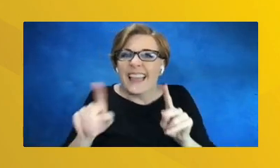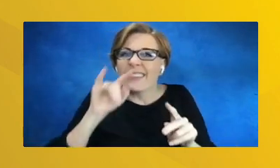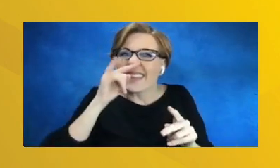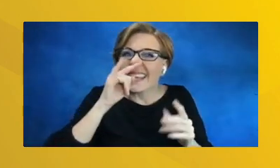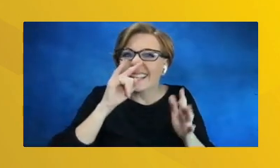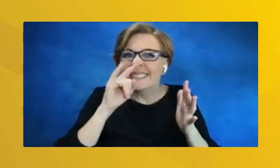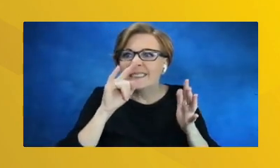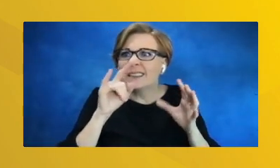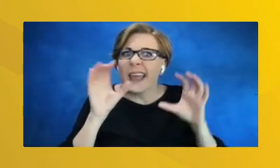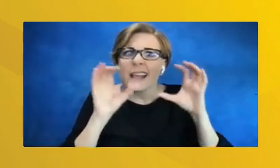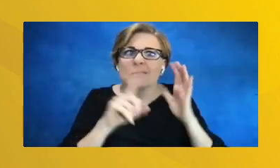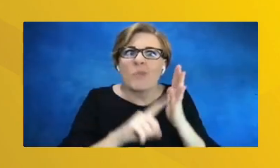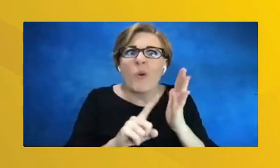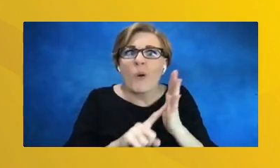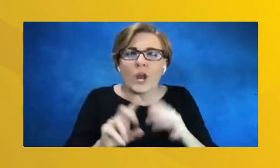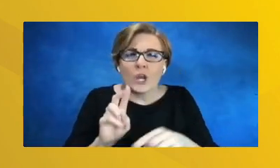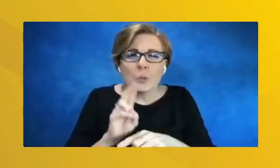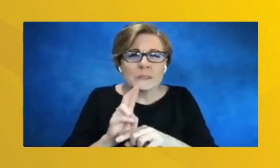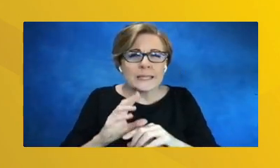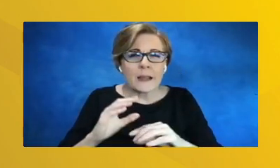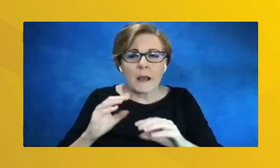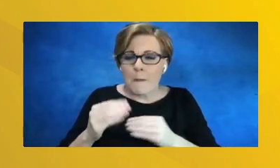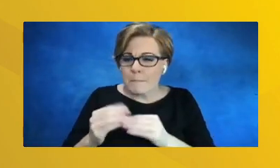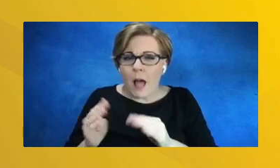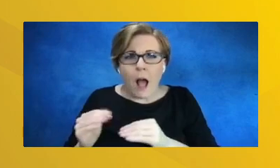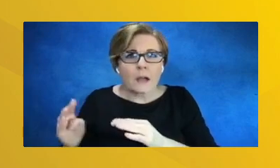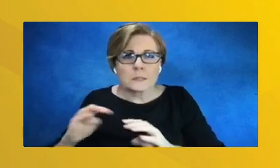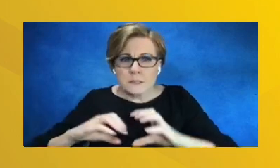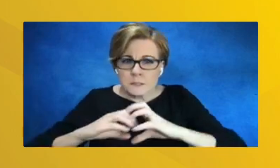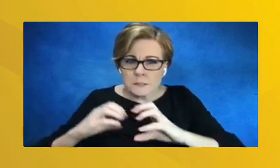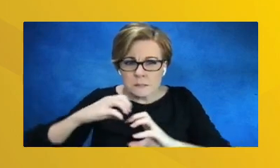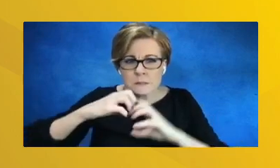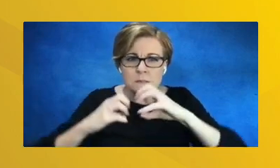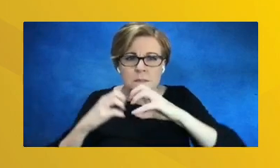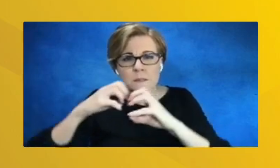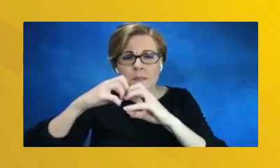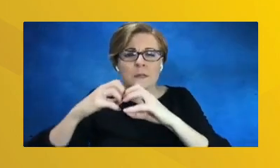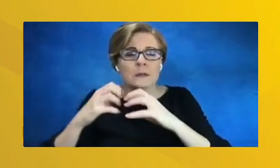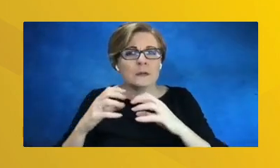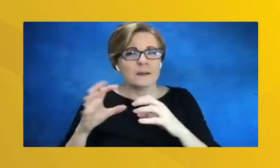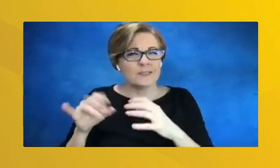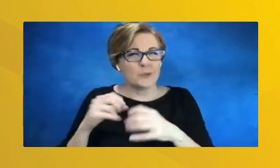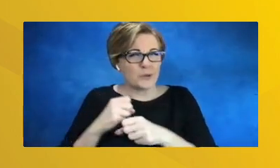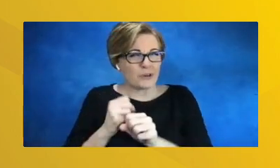using blocks, using different kinds of materials to create their own little mini pieces of